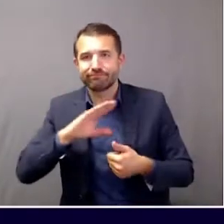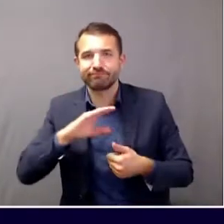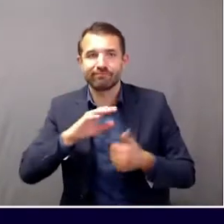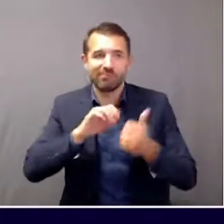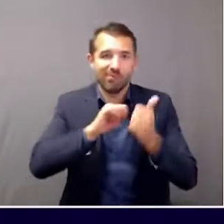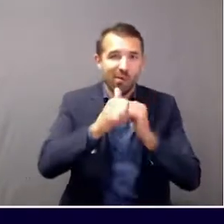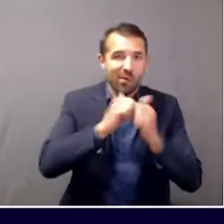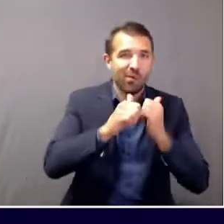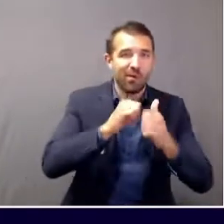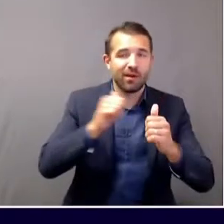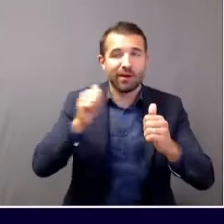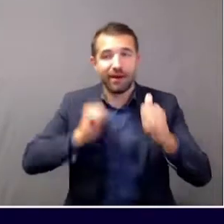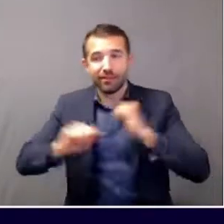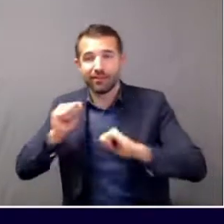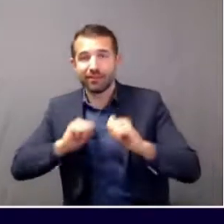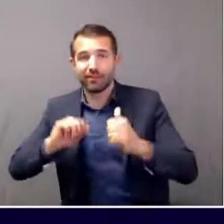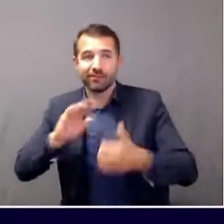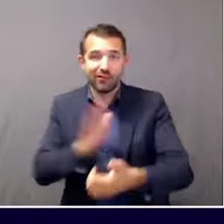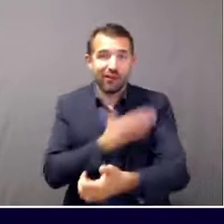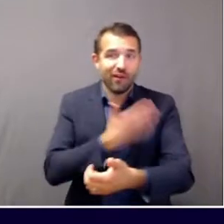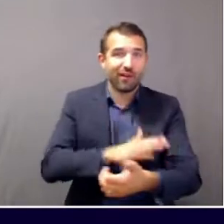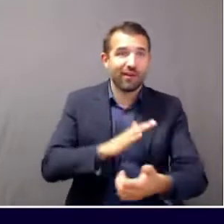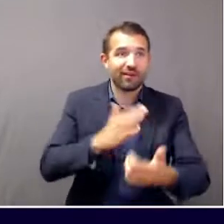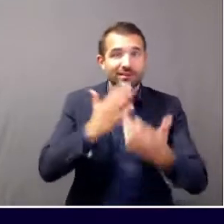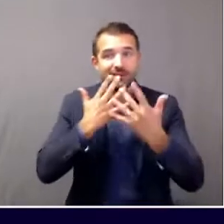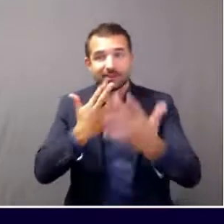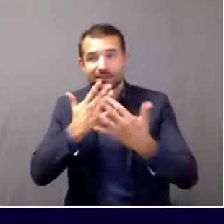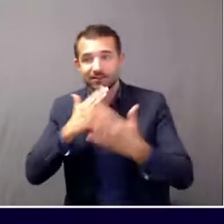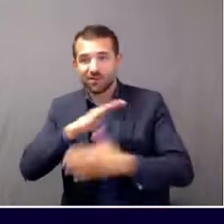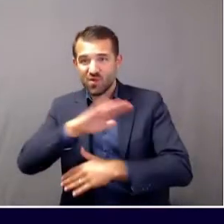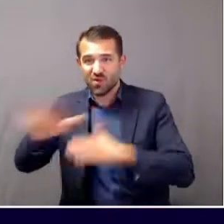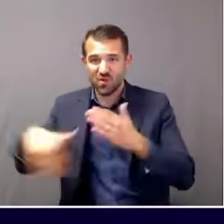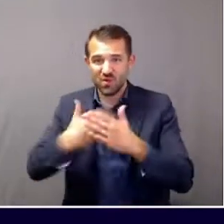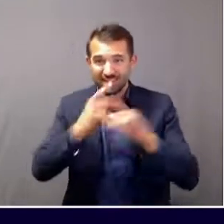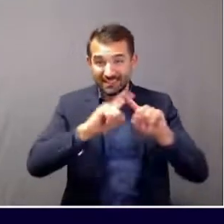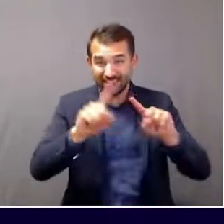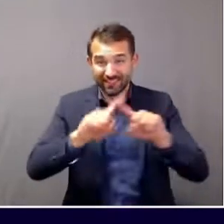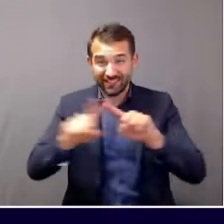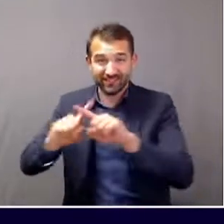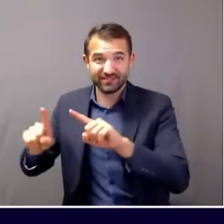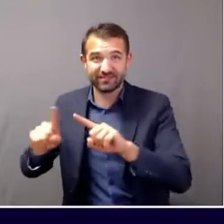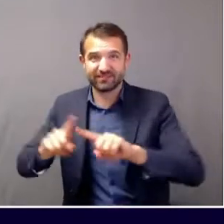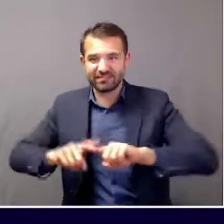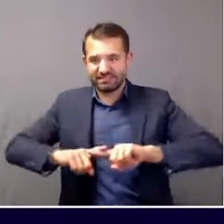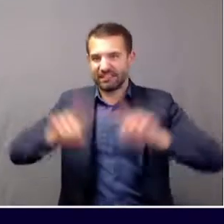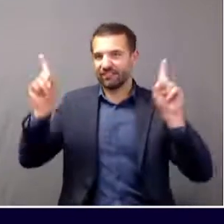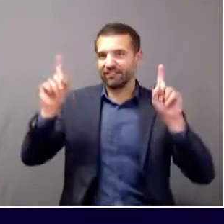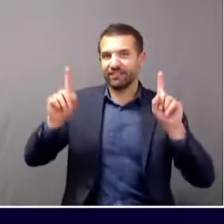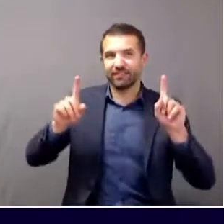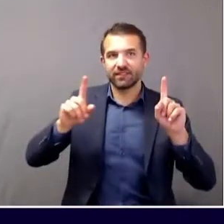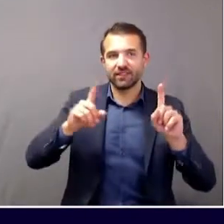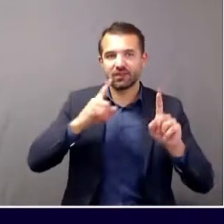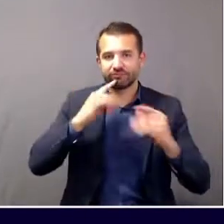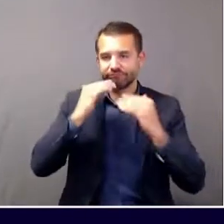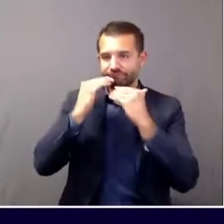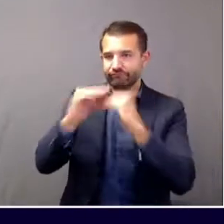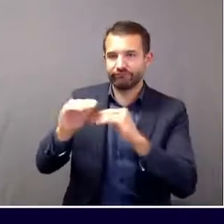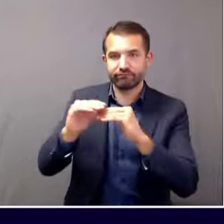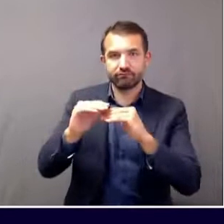and singing and all those types of activities that had not occurred the same way under the